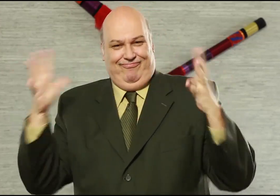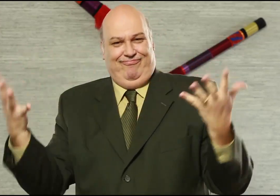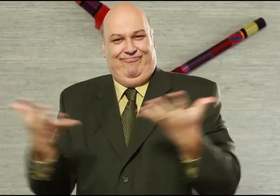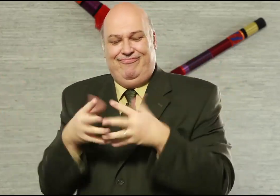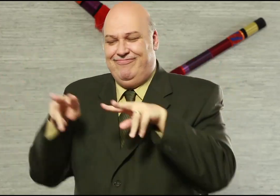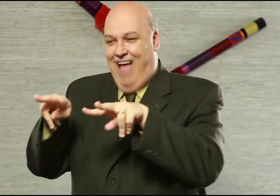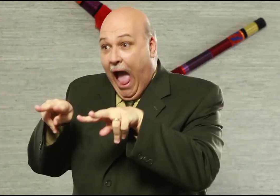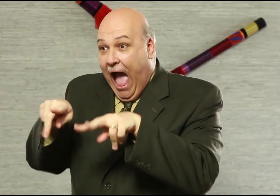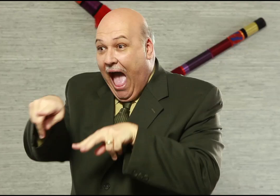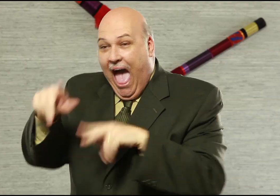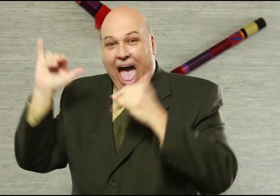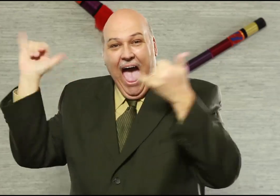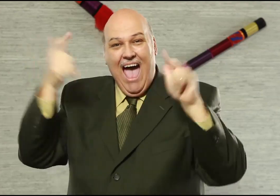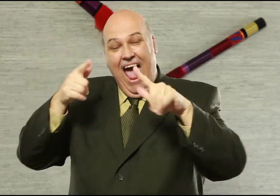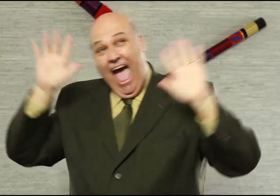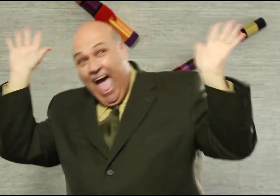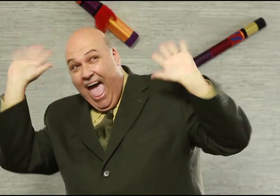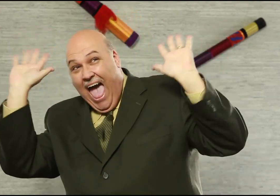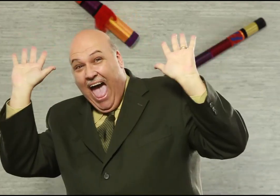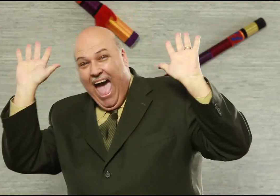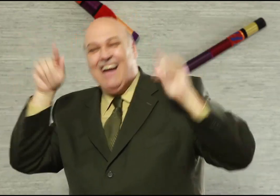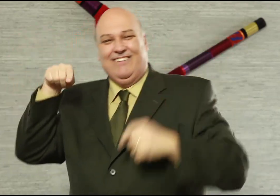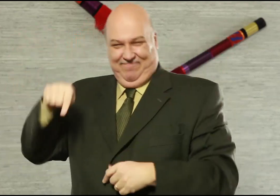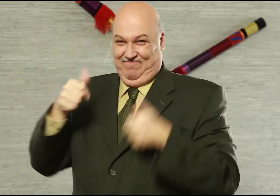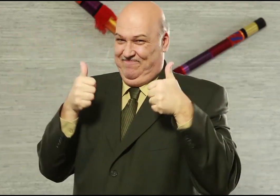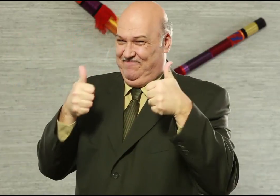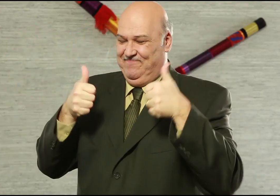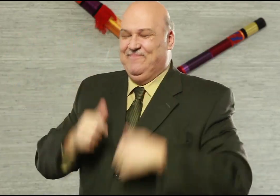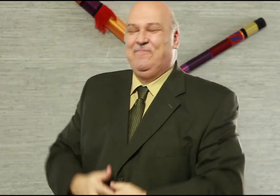the “Contact” form on the H3world.tv website.